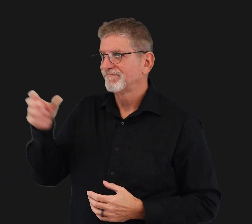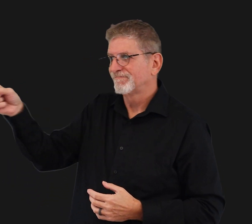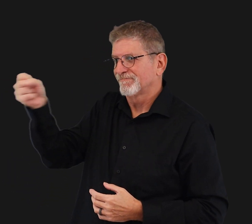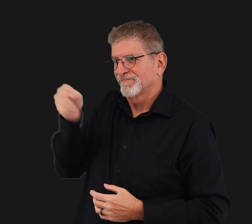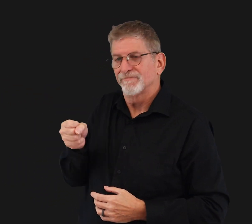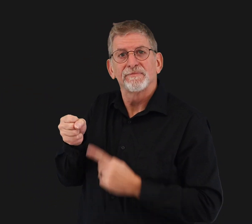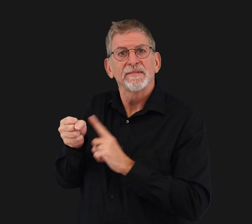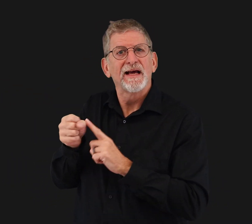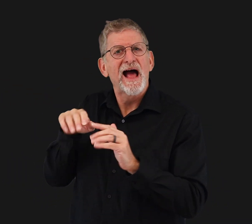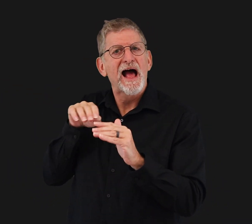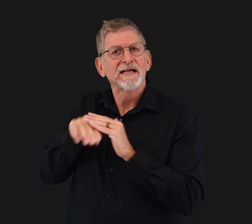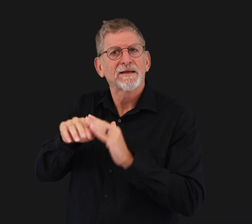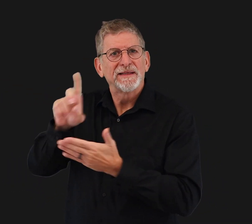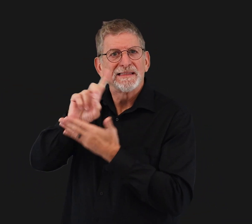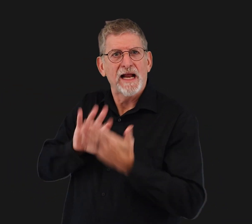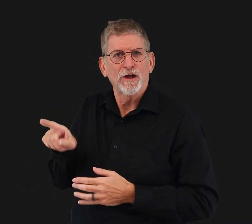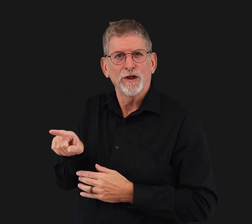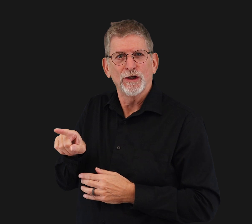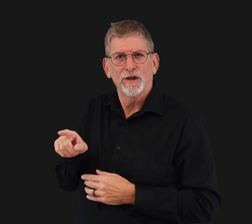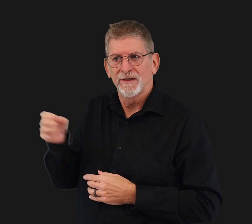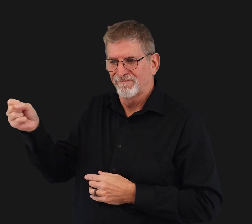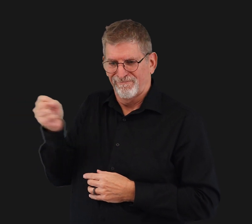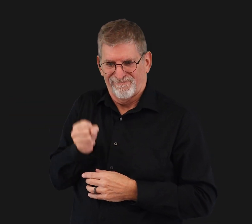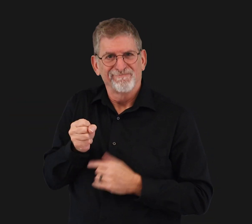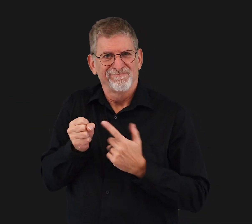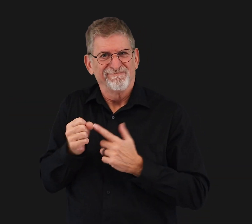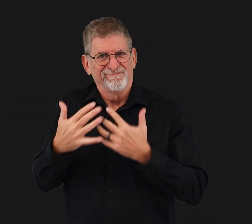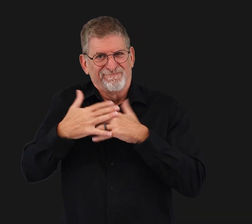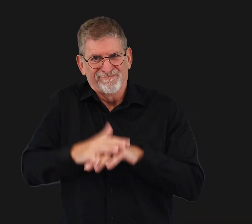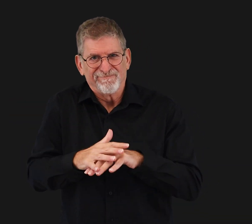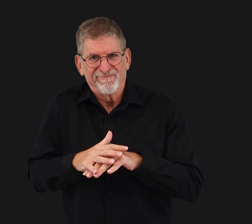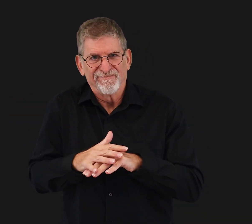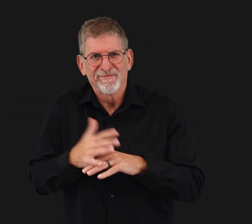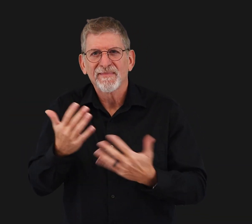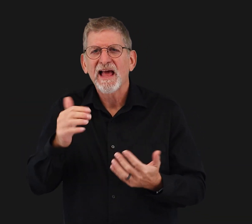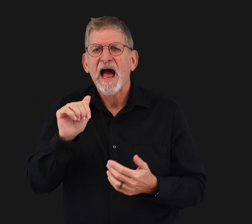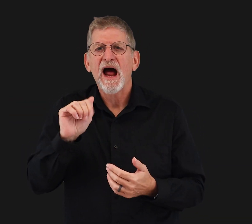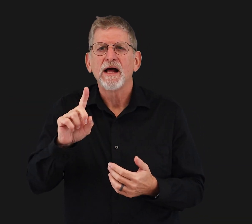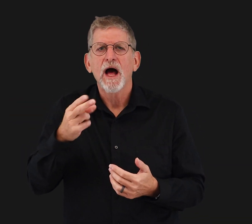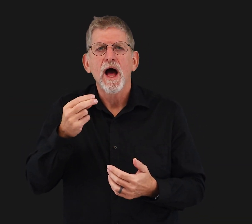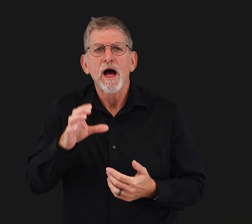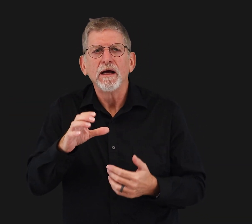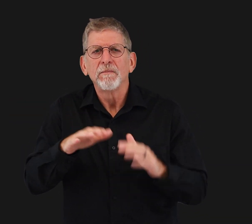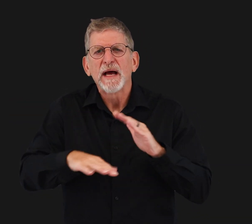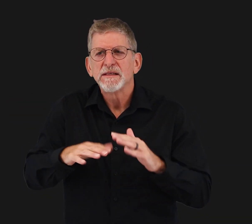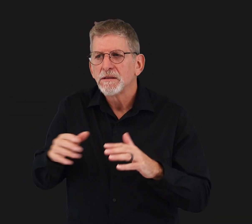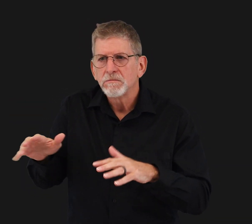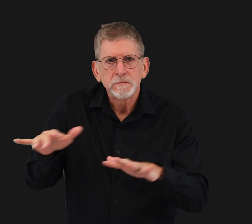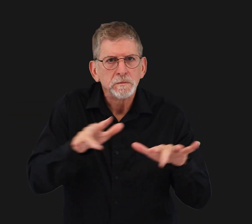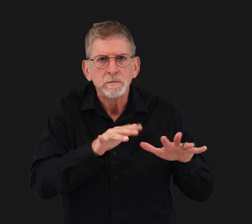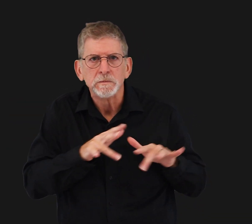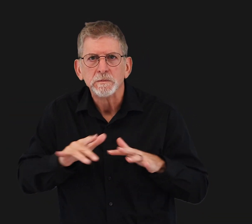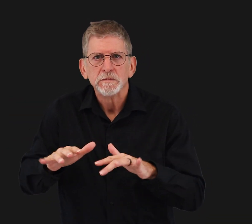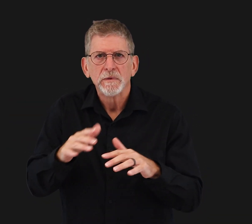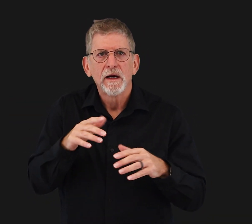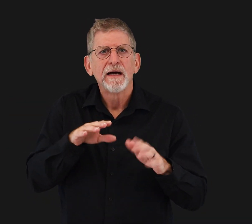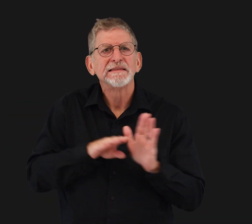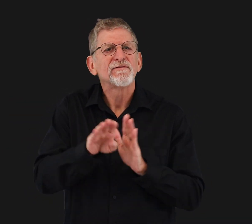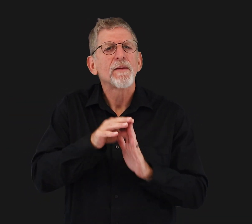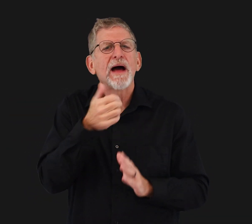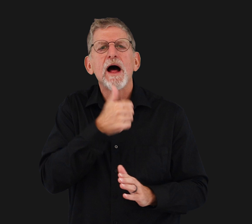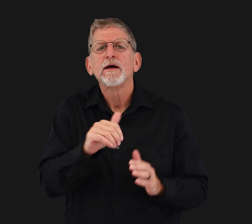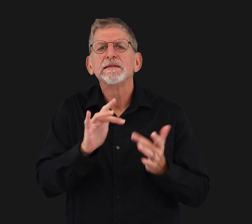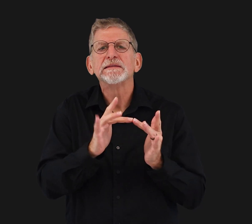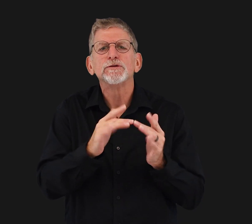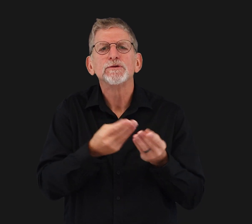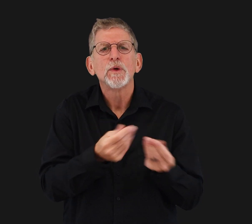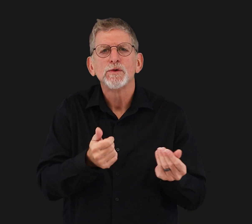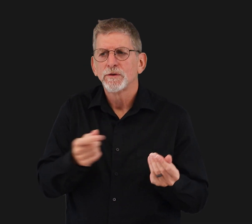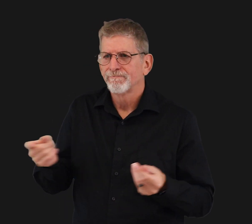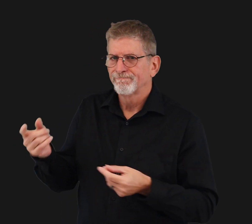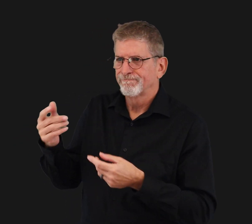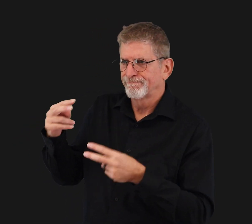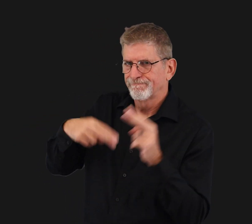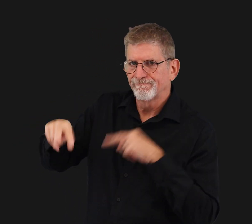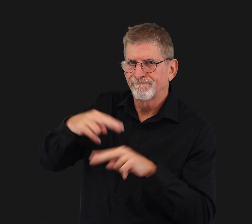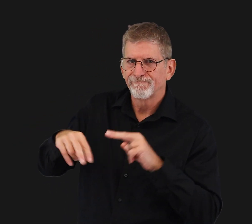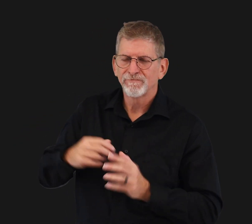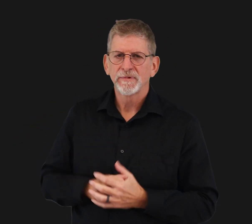• An accessibility designer has been integrated, on an ad hoc basis, in the development of new digital solutions.